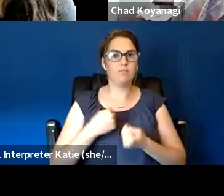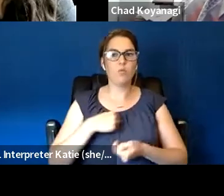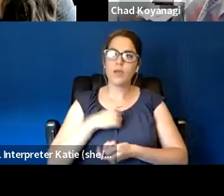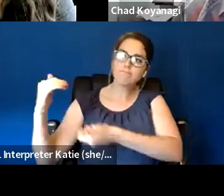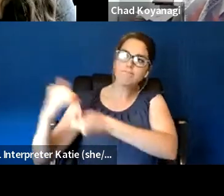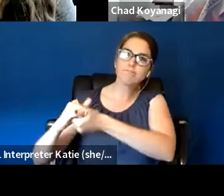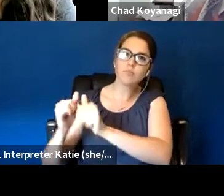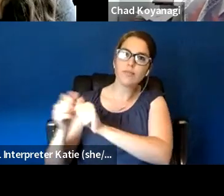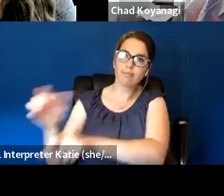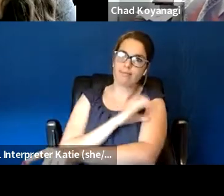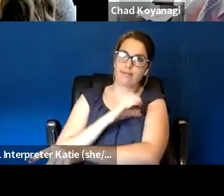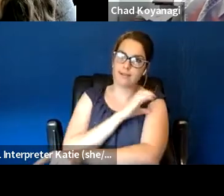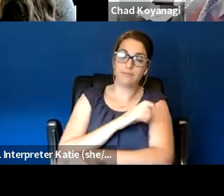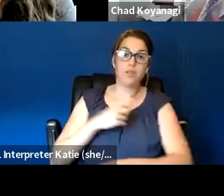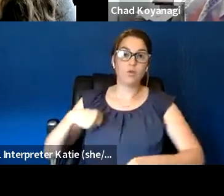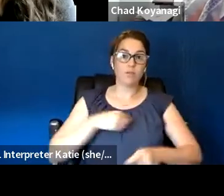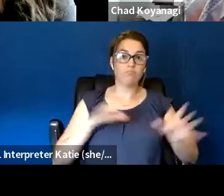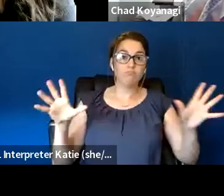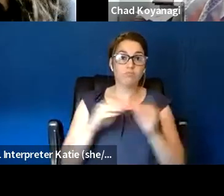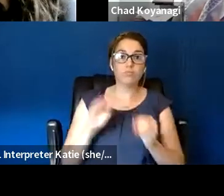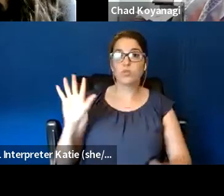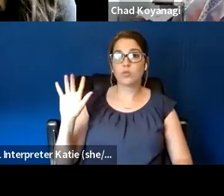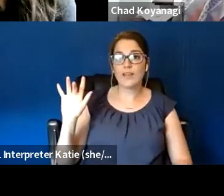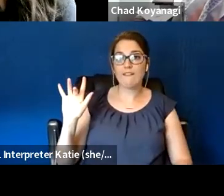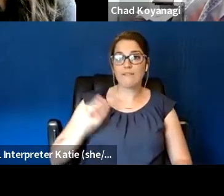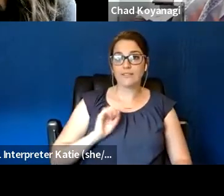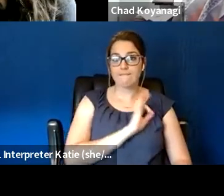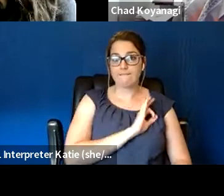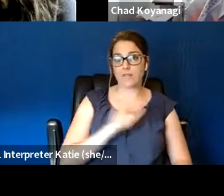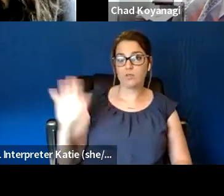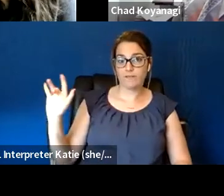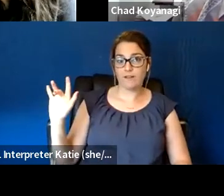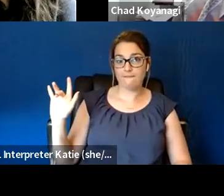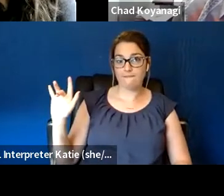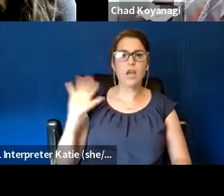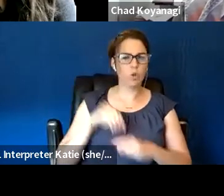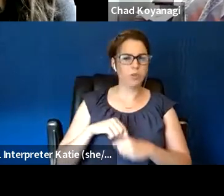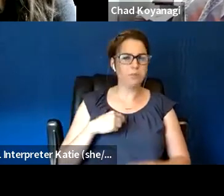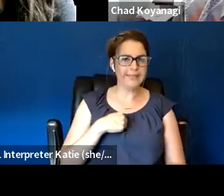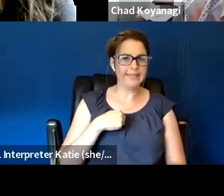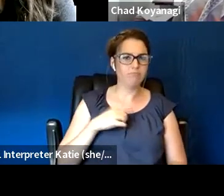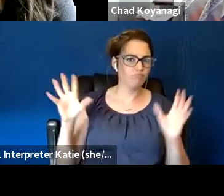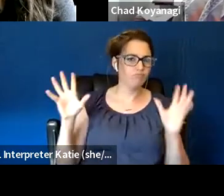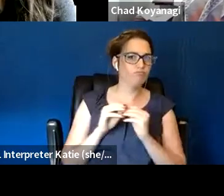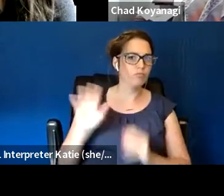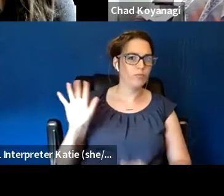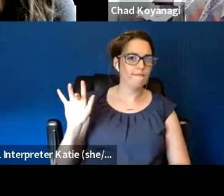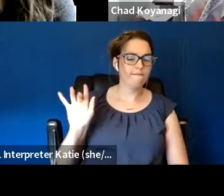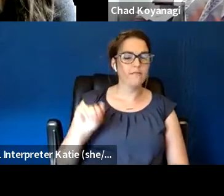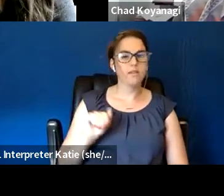And we are made up of 25 staff, including me. And we have SOAR coordinators.